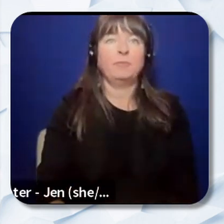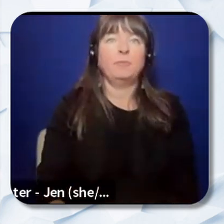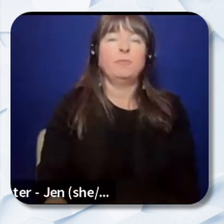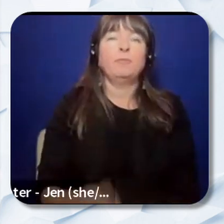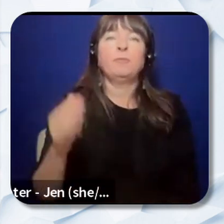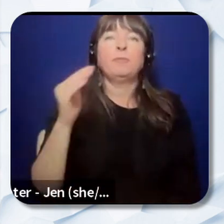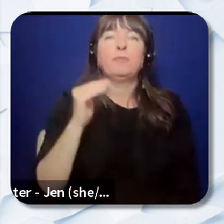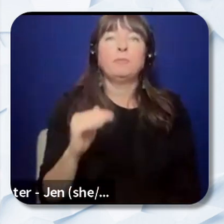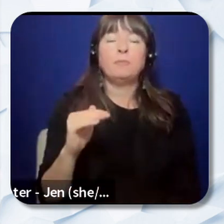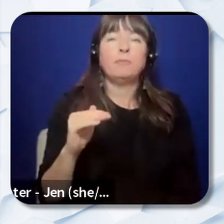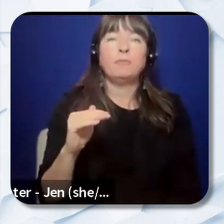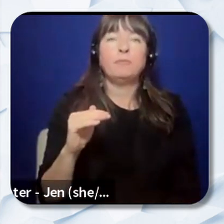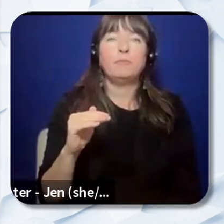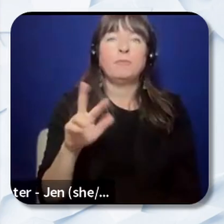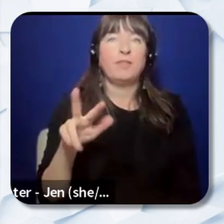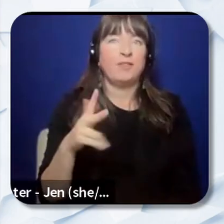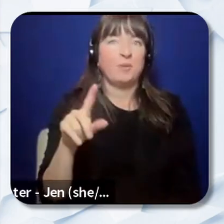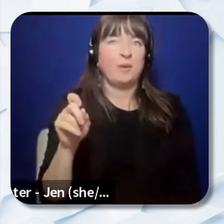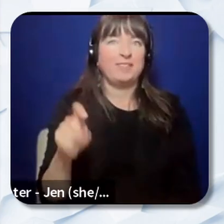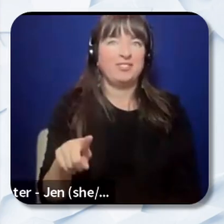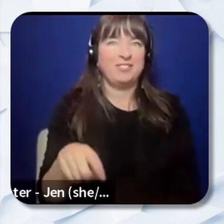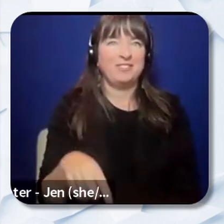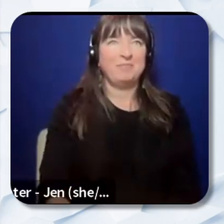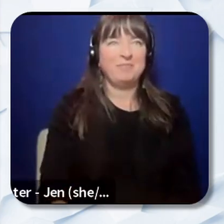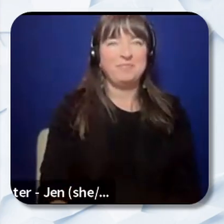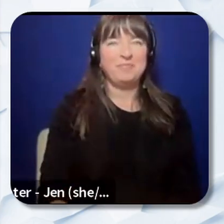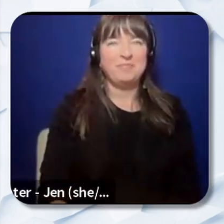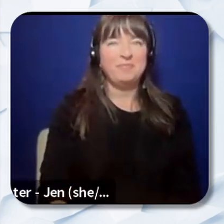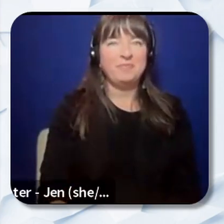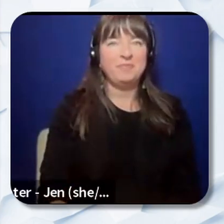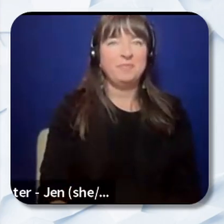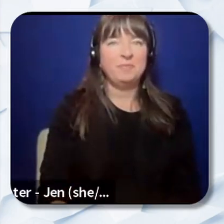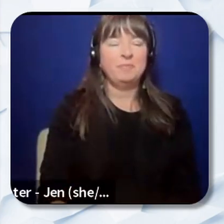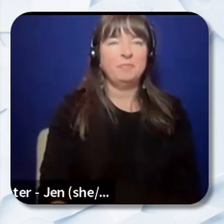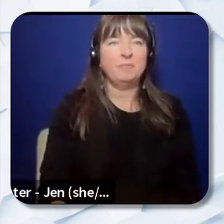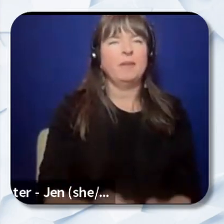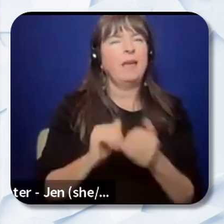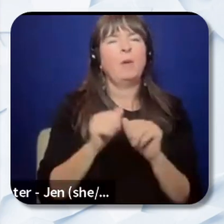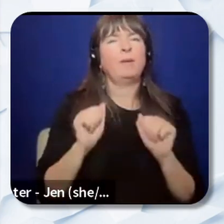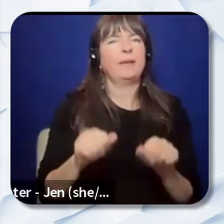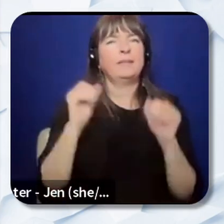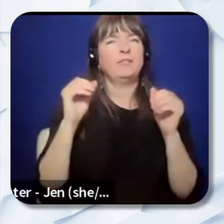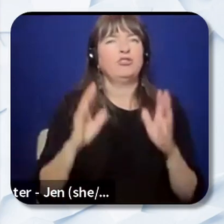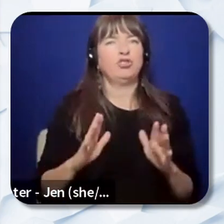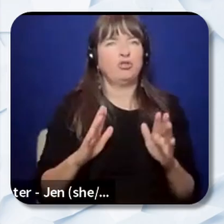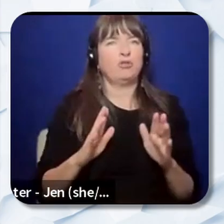move in to our third question. And this question is how can teachers integrate CLASS to enhance